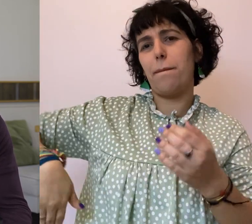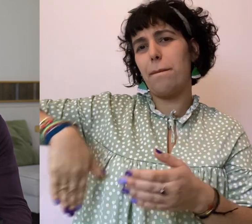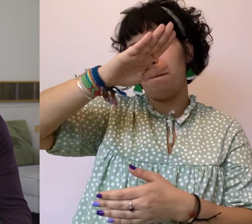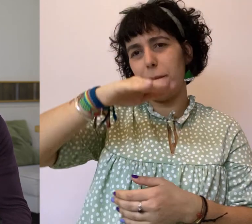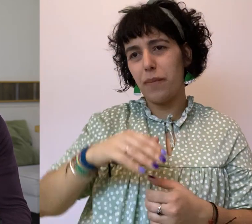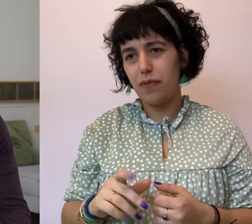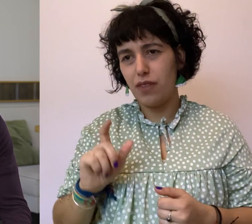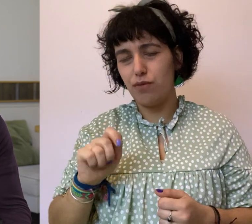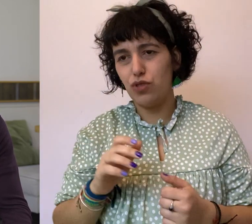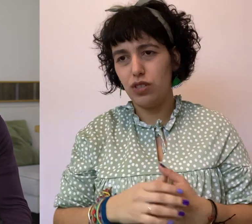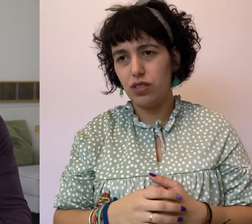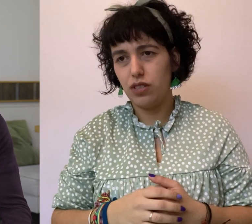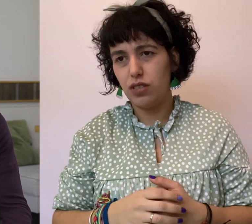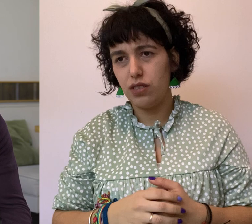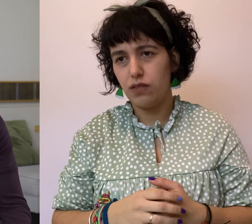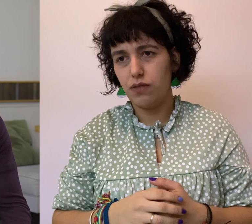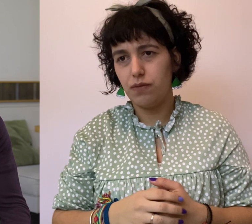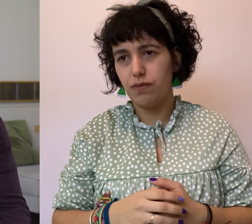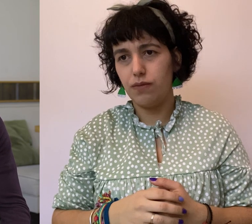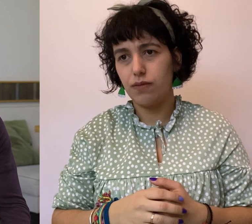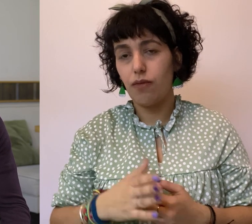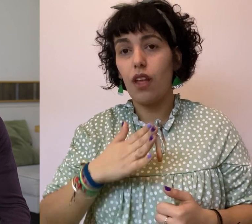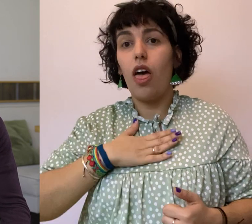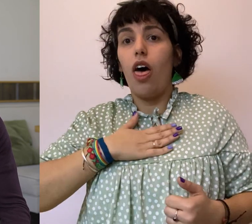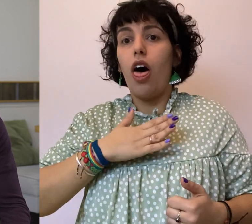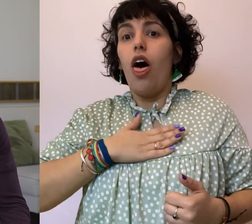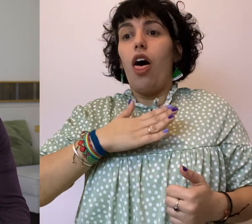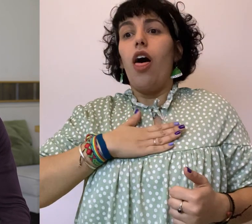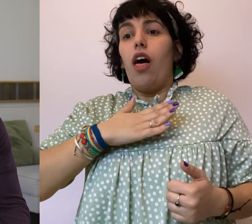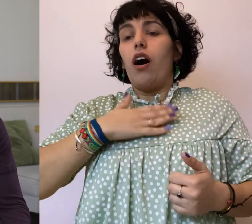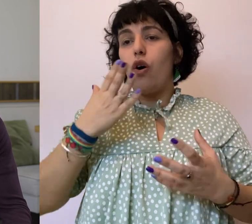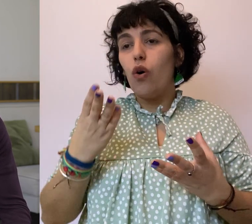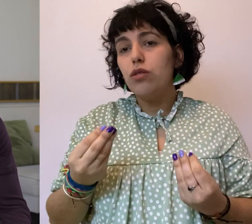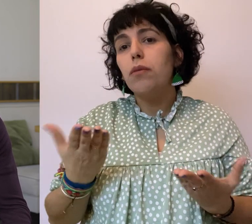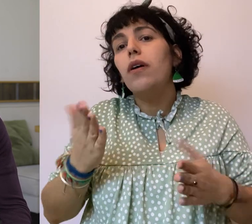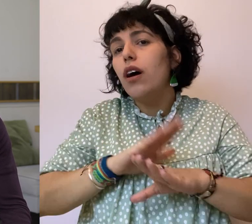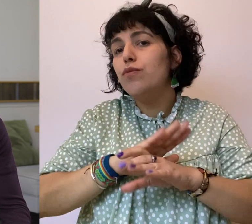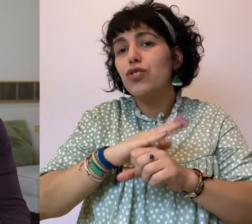I remember coming it, I kissed the floor. I couldn't breathe, several times.